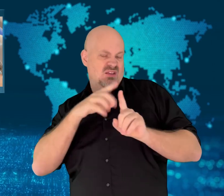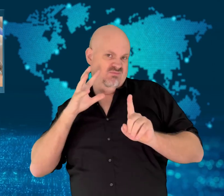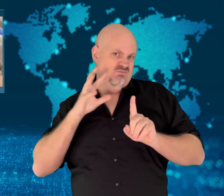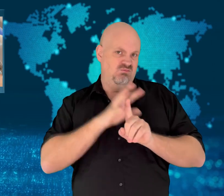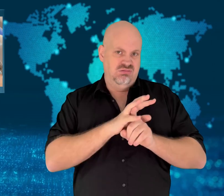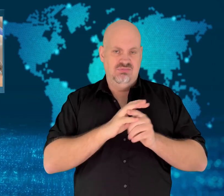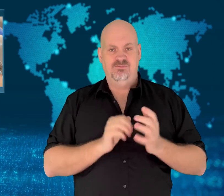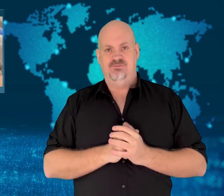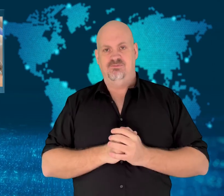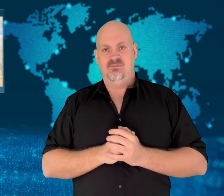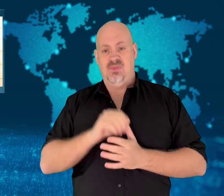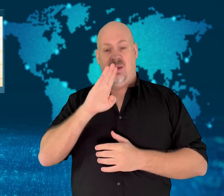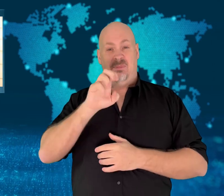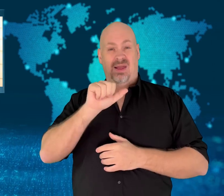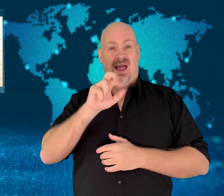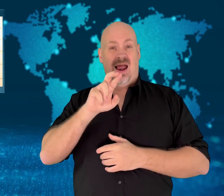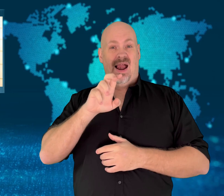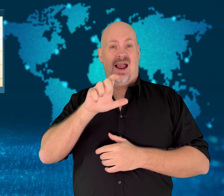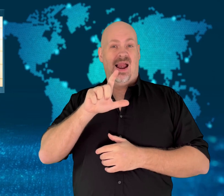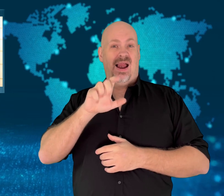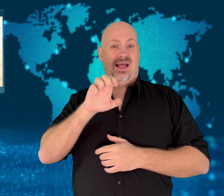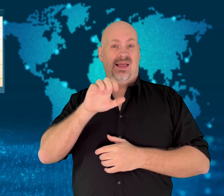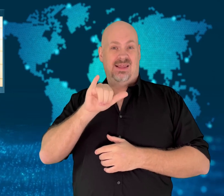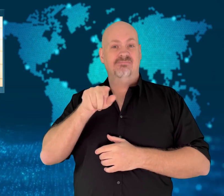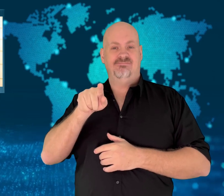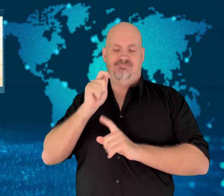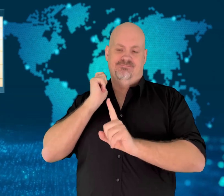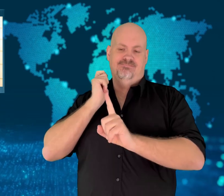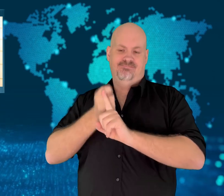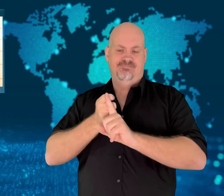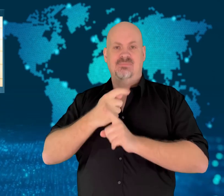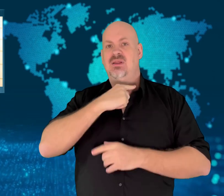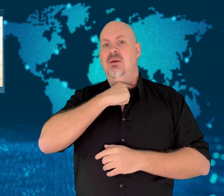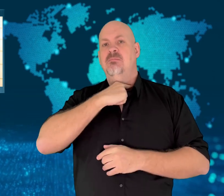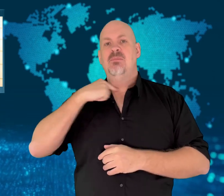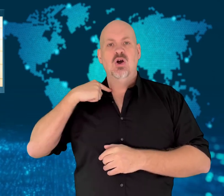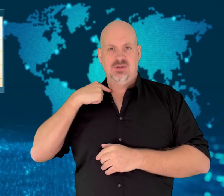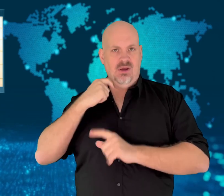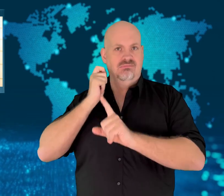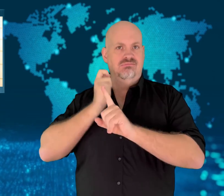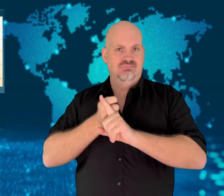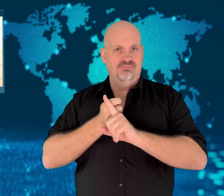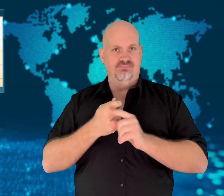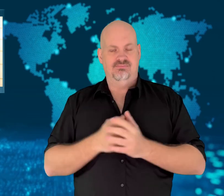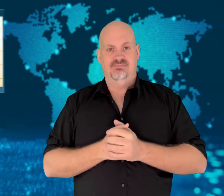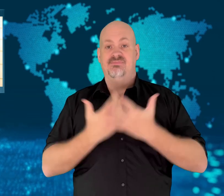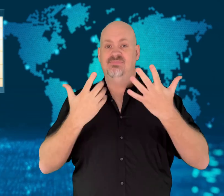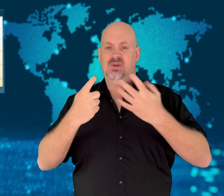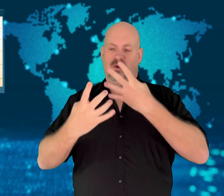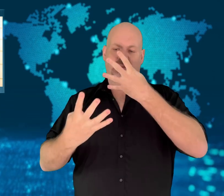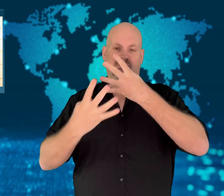Brearley has been charged with murder.